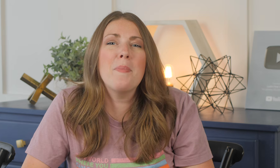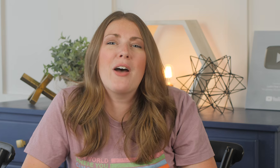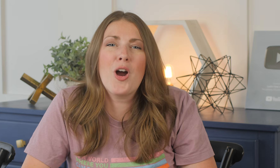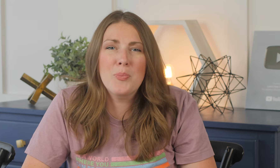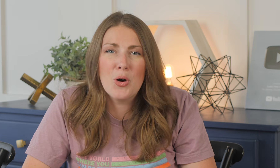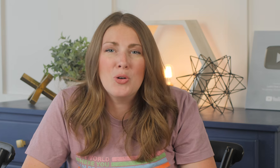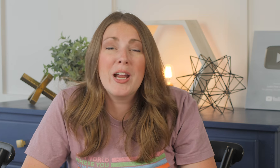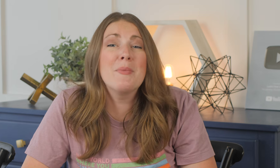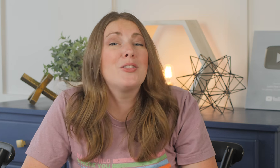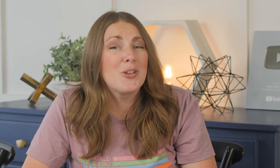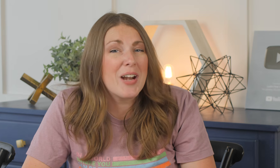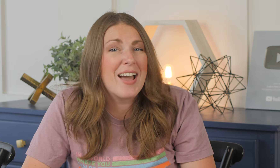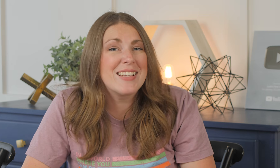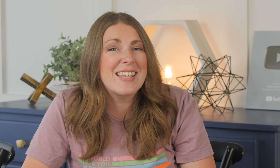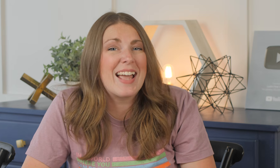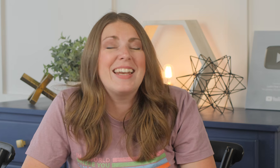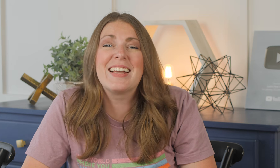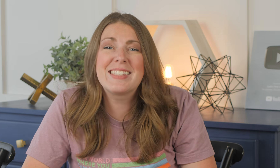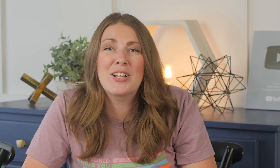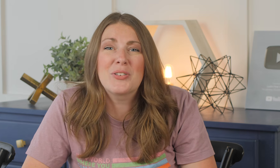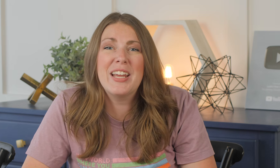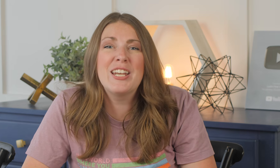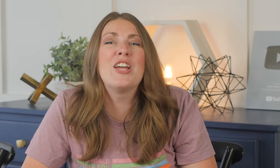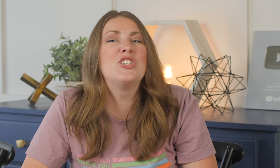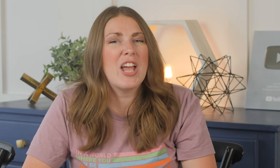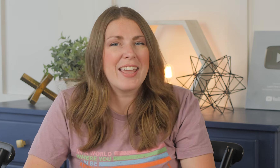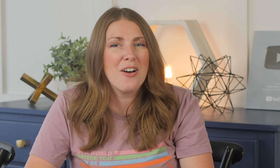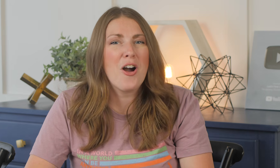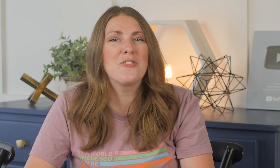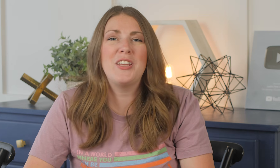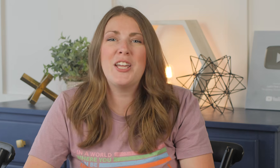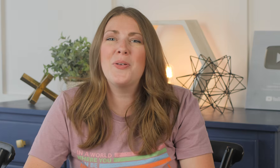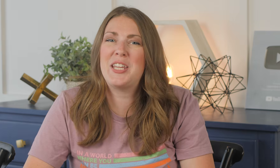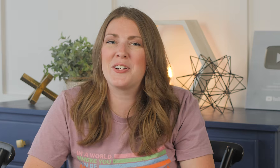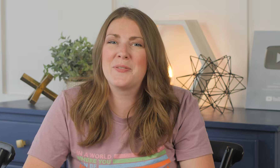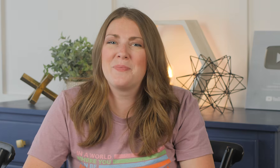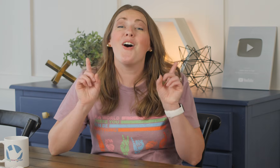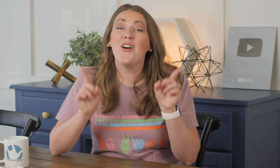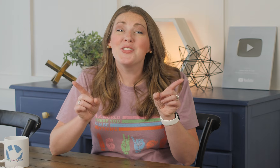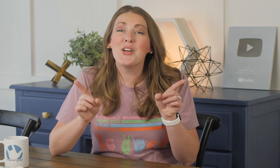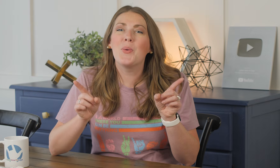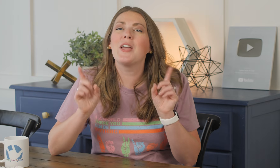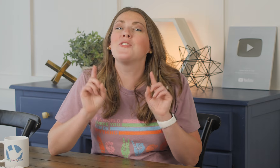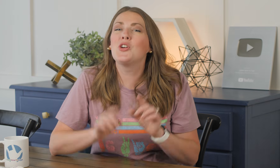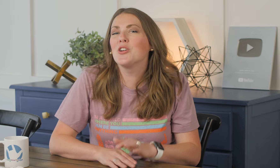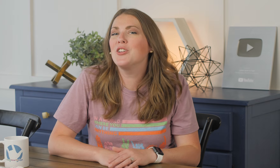about our program Learn How to Sign Accelerated. Check out our video here also if you're looking